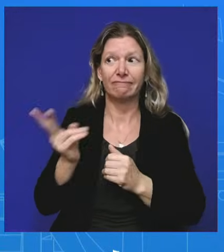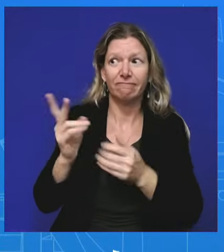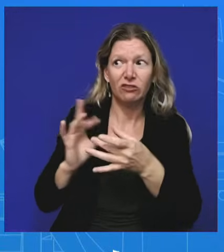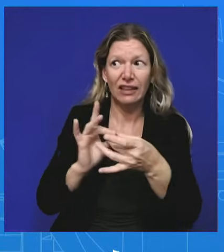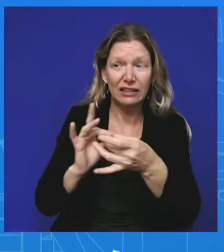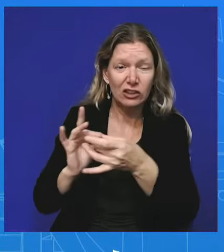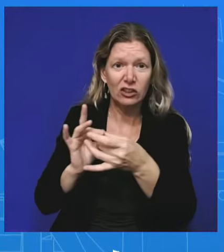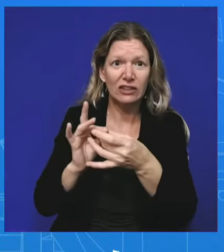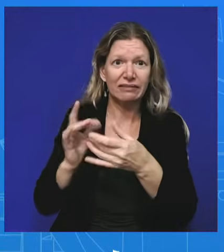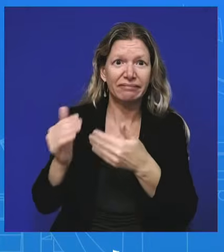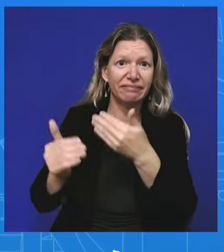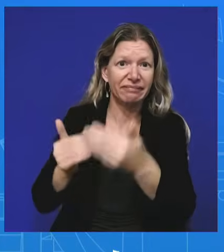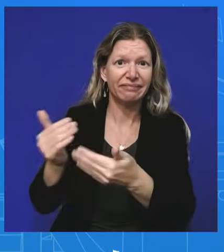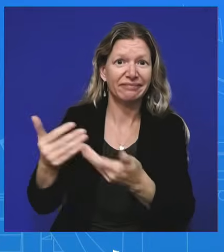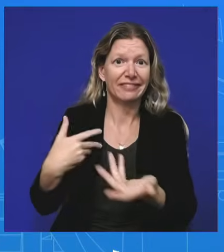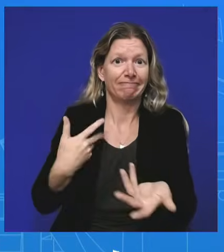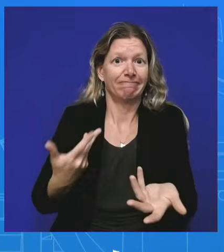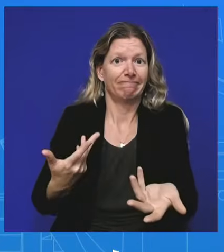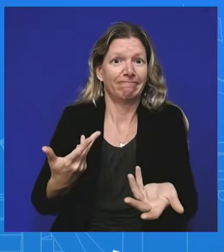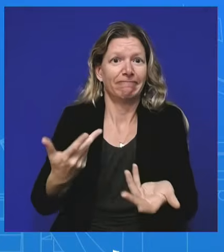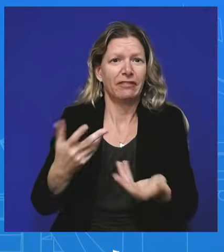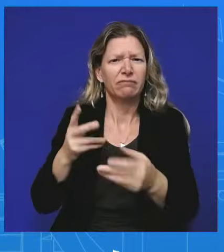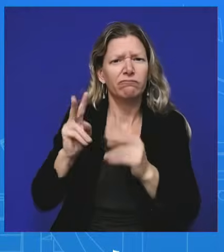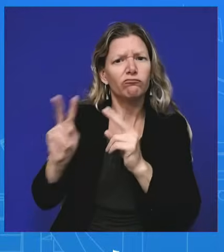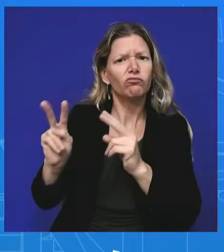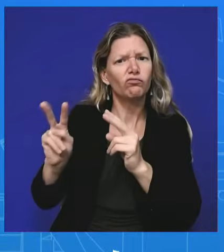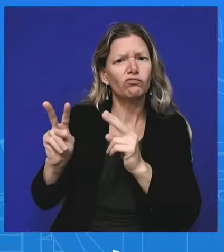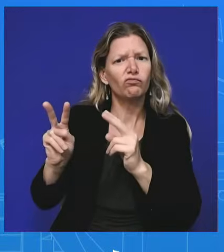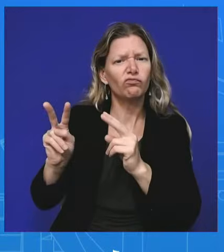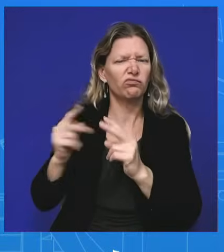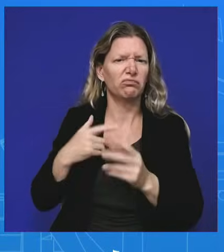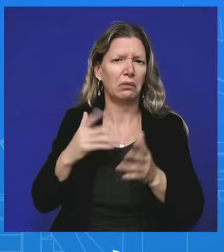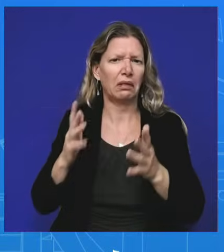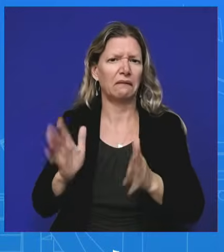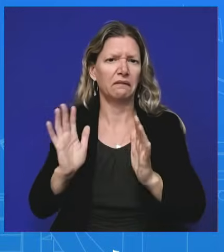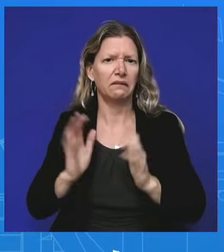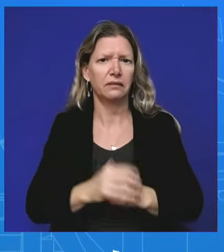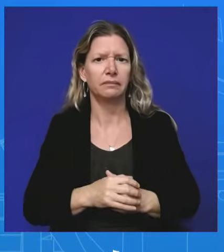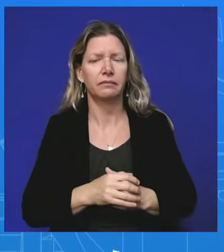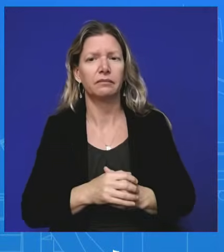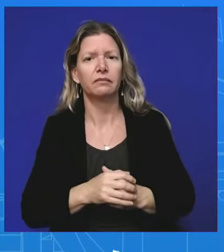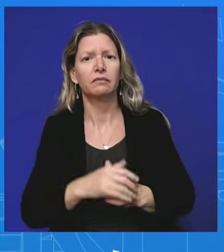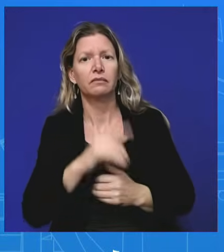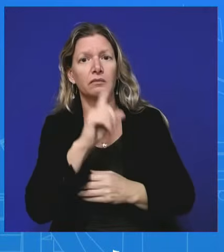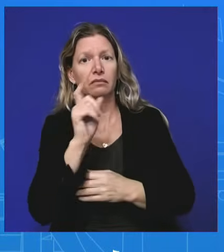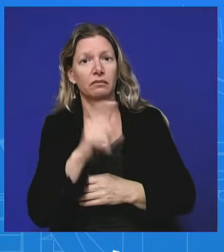The Press: Do you think that was a purposeful show of public display to send any kind of message to the U.S. or otherwise?